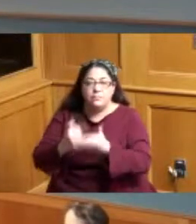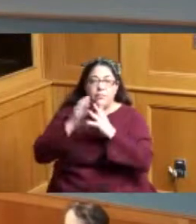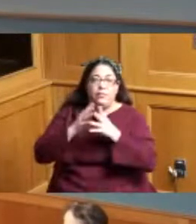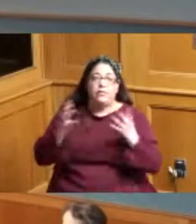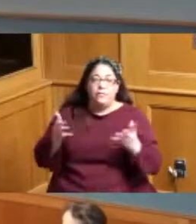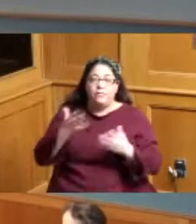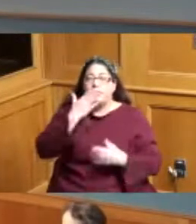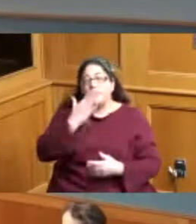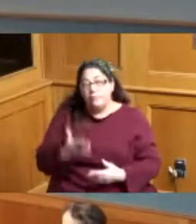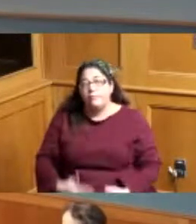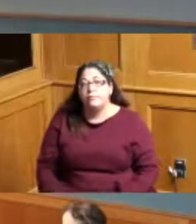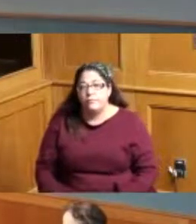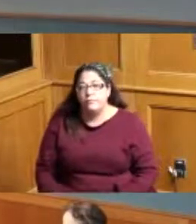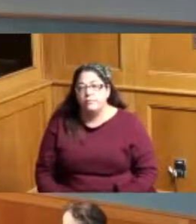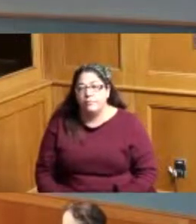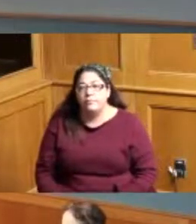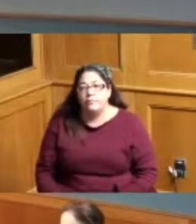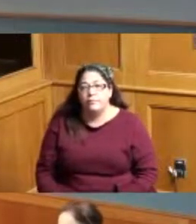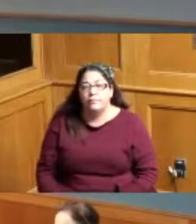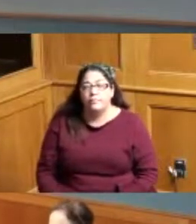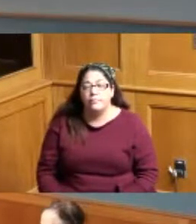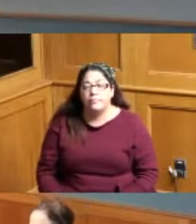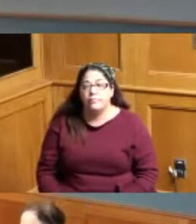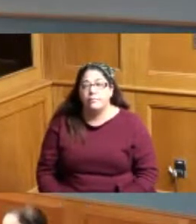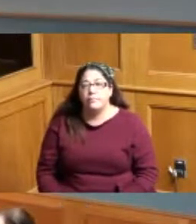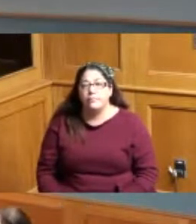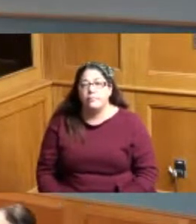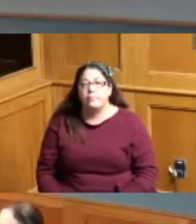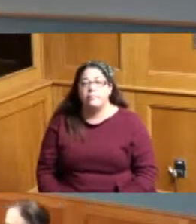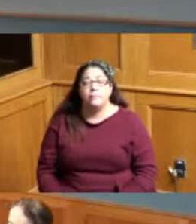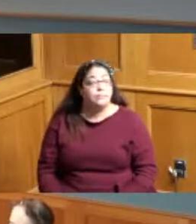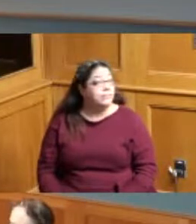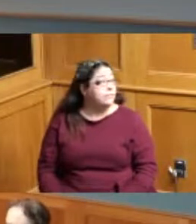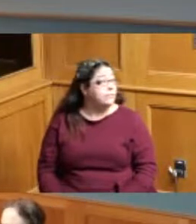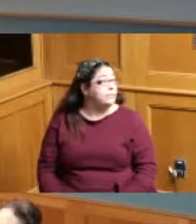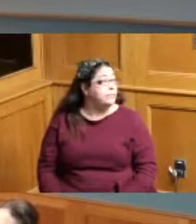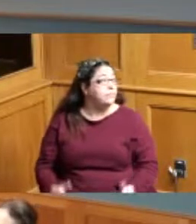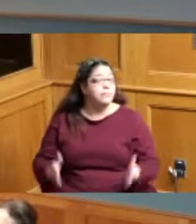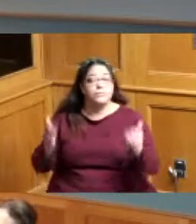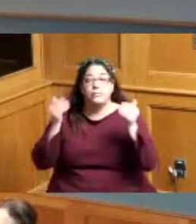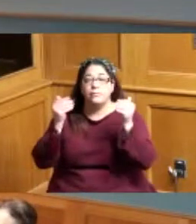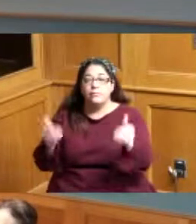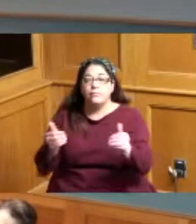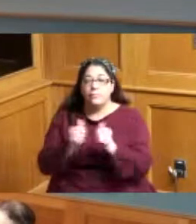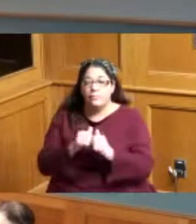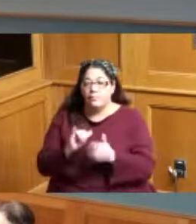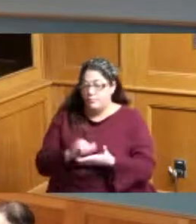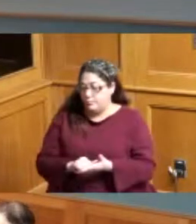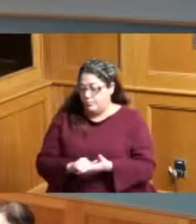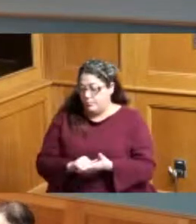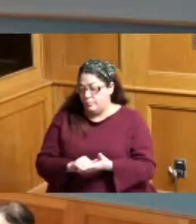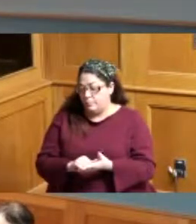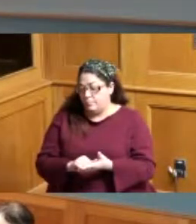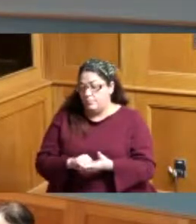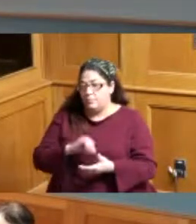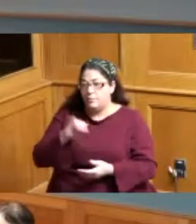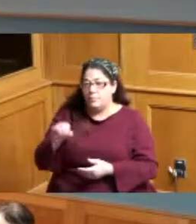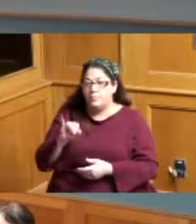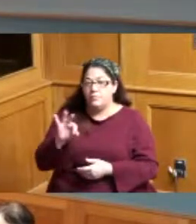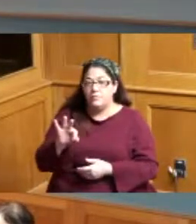so thank you yeah we'll move yes we'll move forward we have Jeff Aluotto has some resolutions